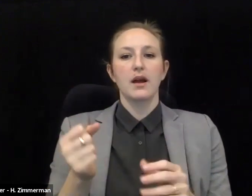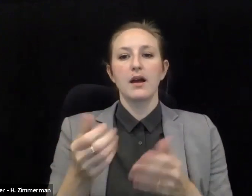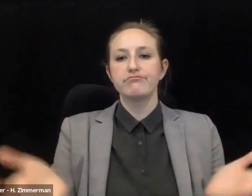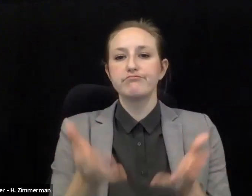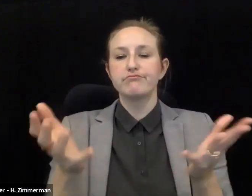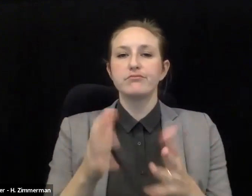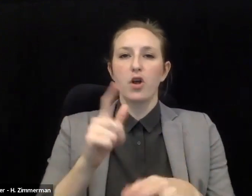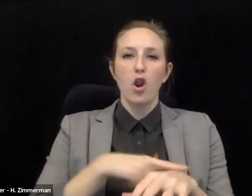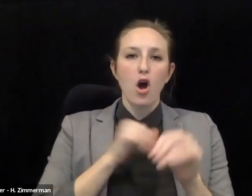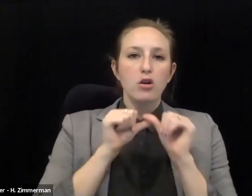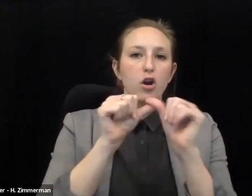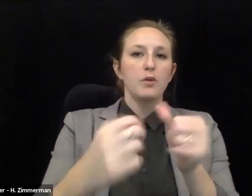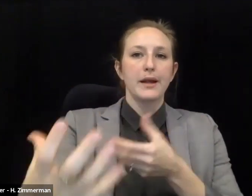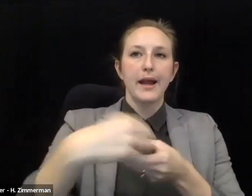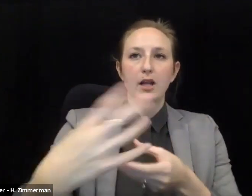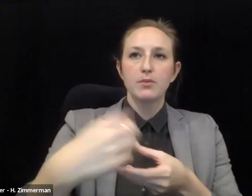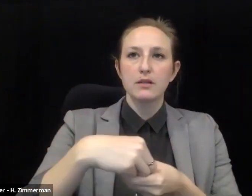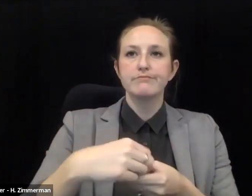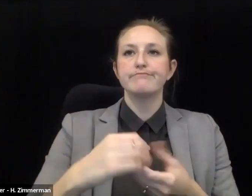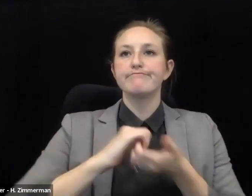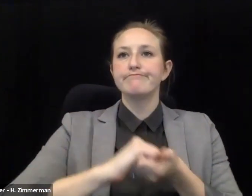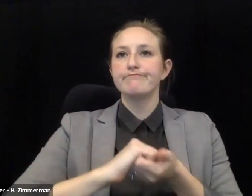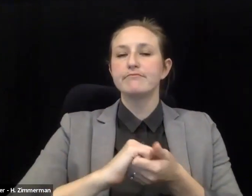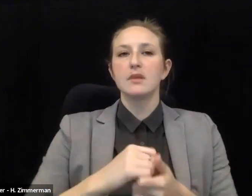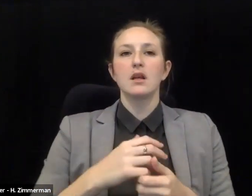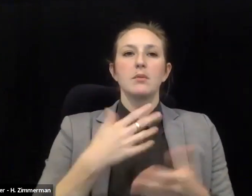Between American hosts and participants on create different